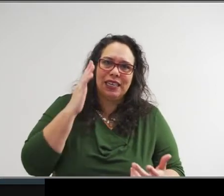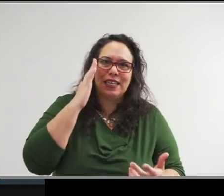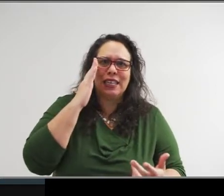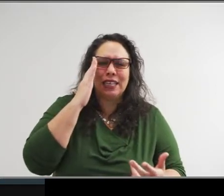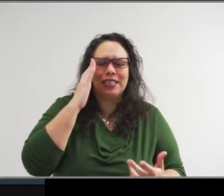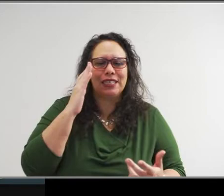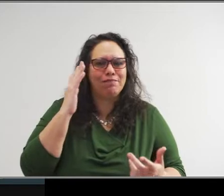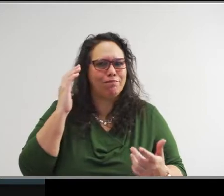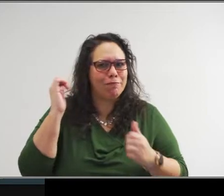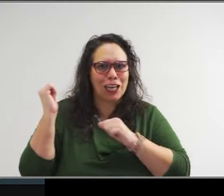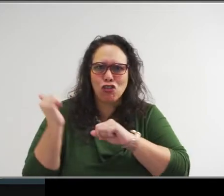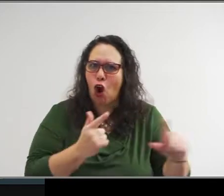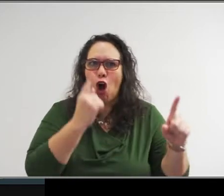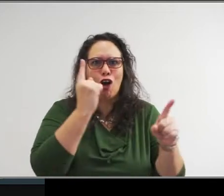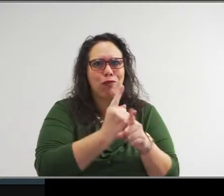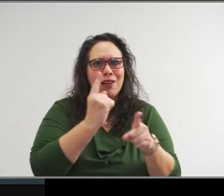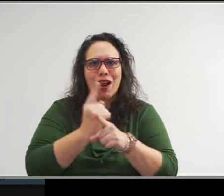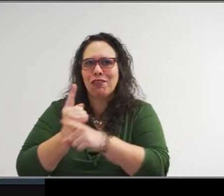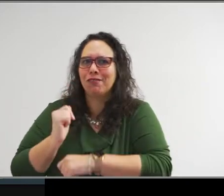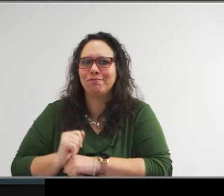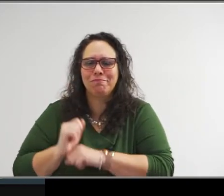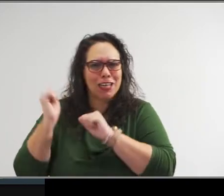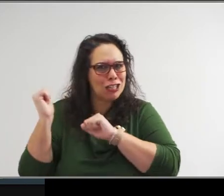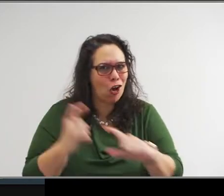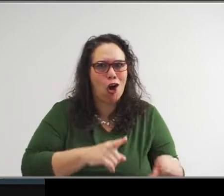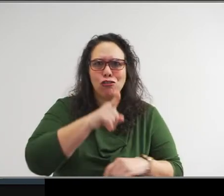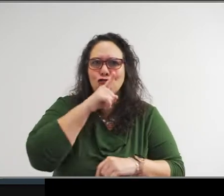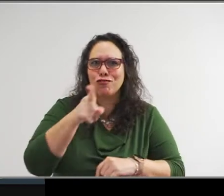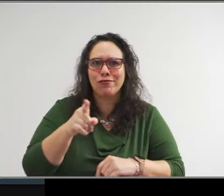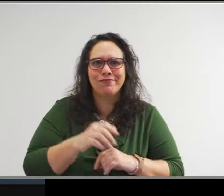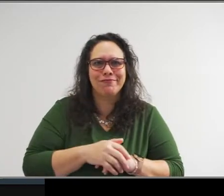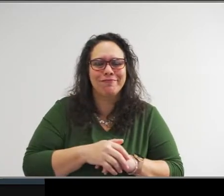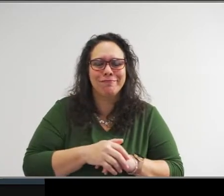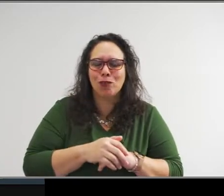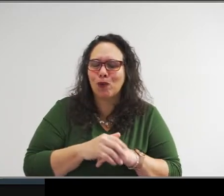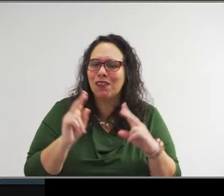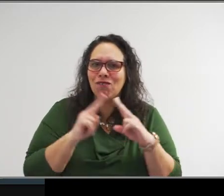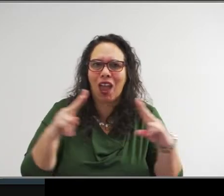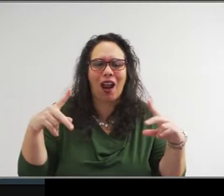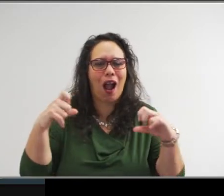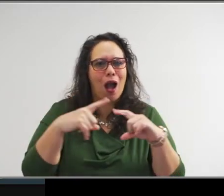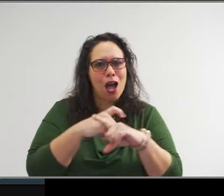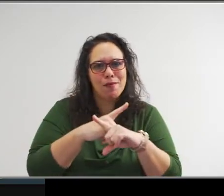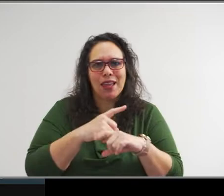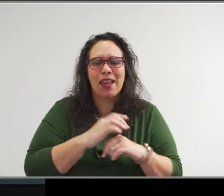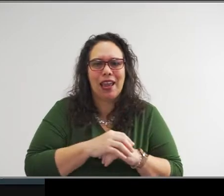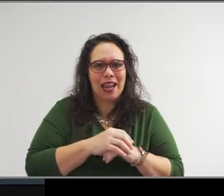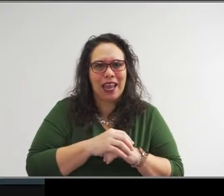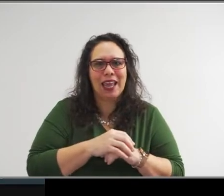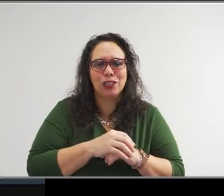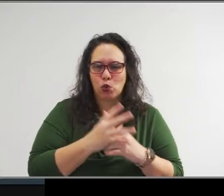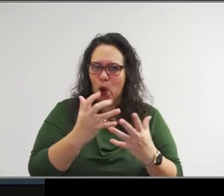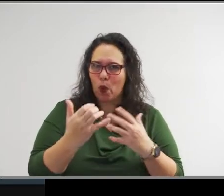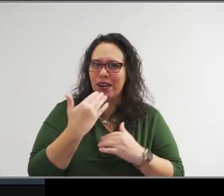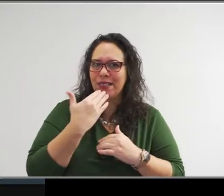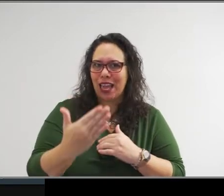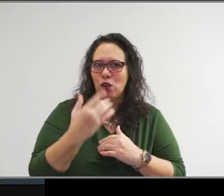All of those things are true at the same time which makes this super complicated. So I just wanted to thank you for your advocacy.